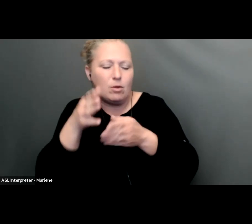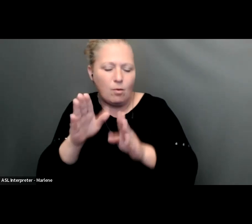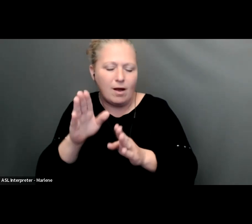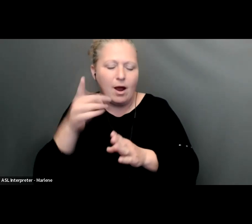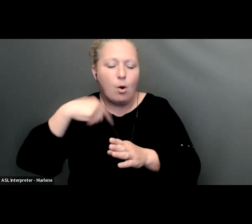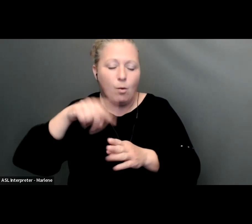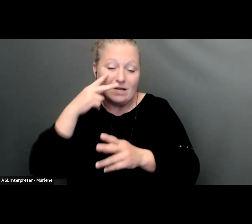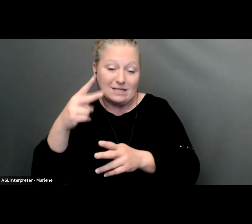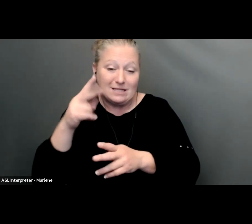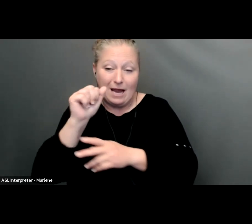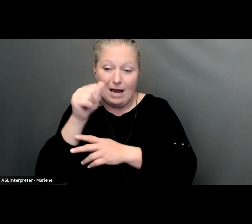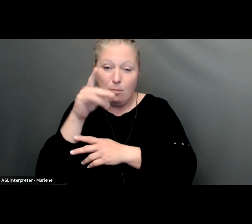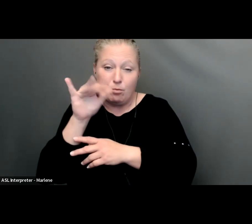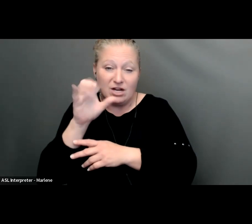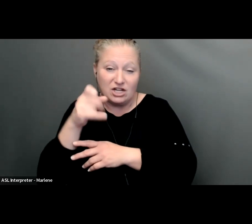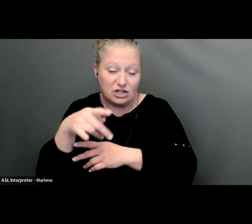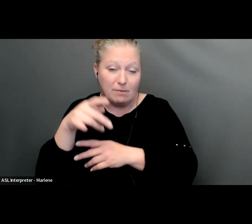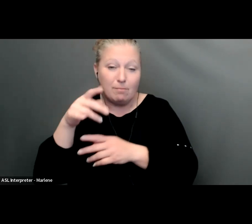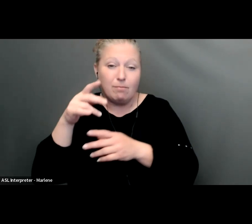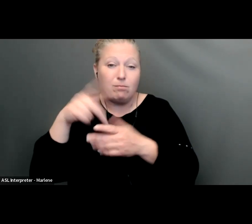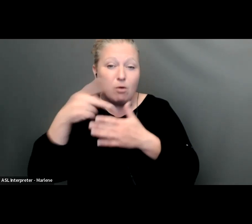So we see this apprenticeship program as helping government solve a problem. While